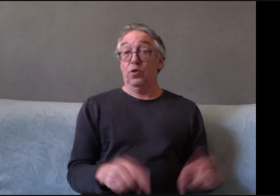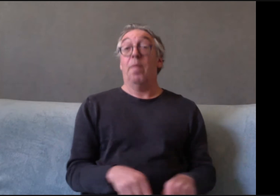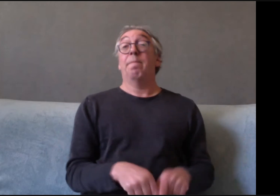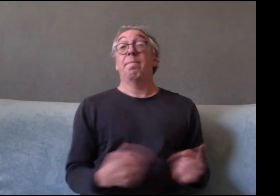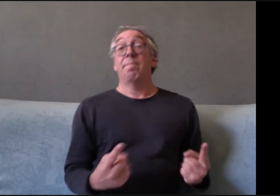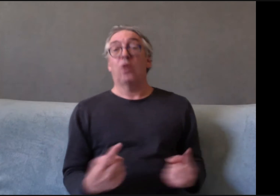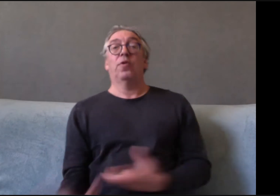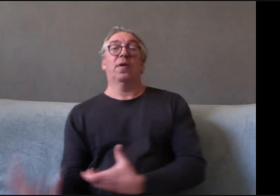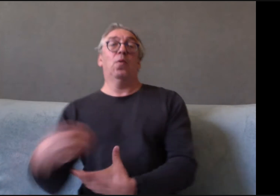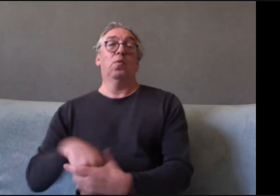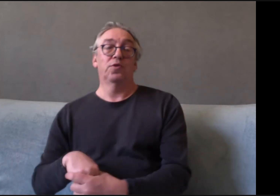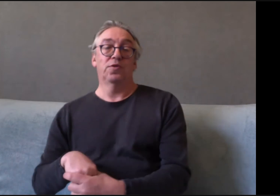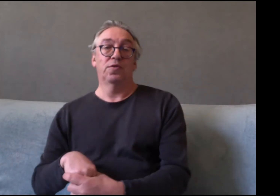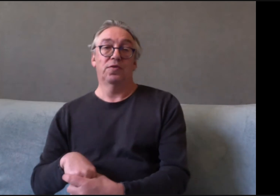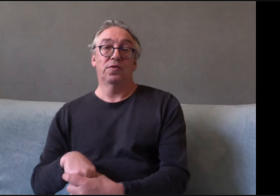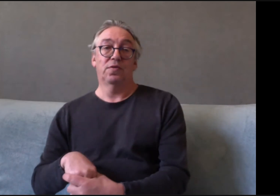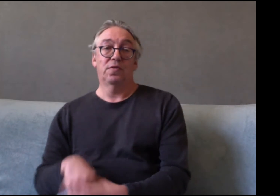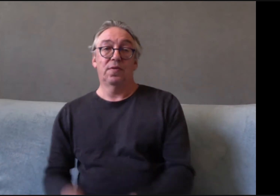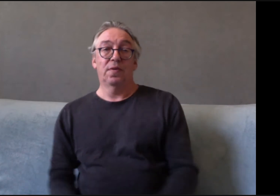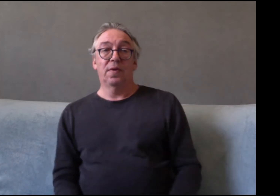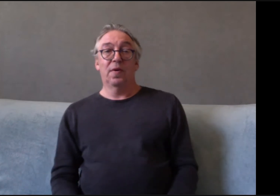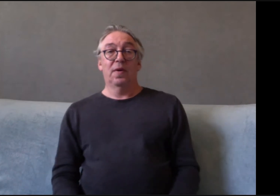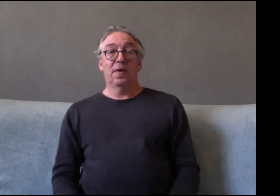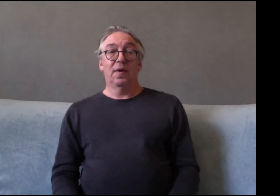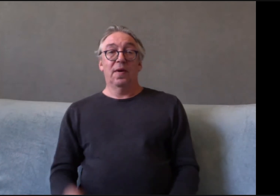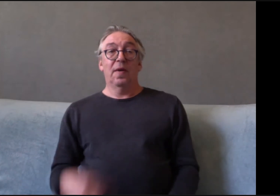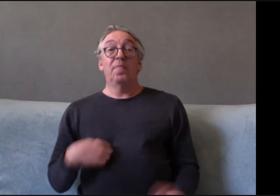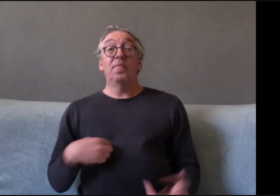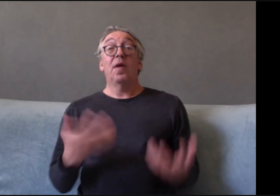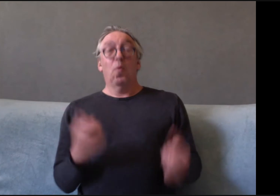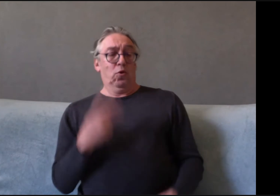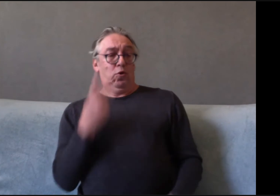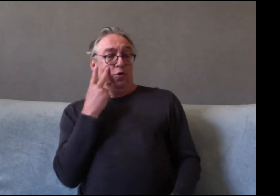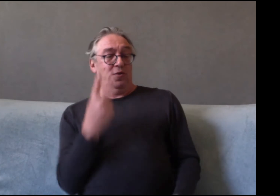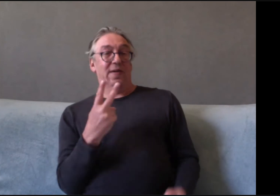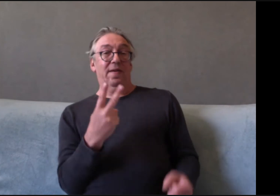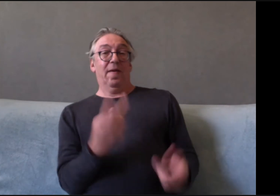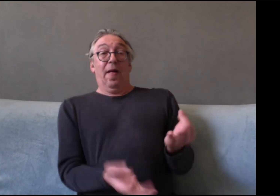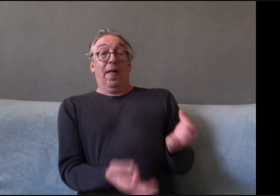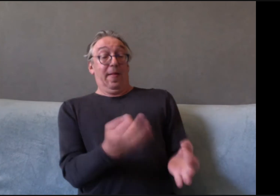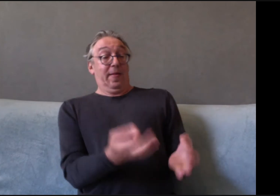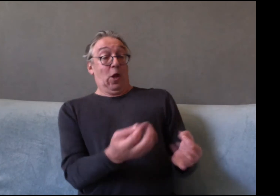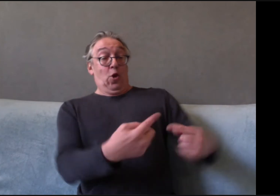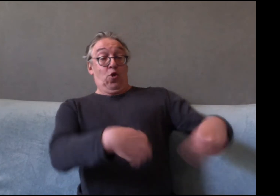Ask to DPOs at national level who could take part in the discussion